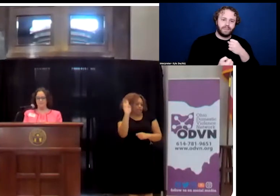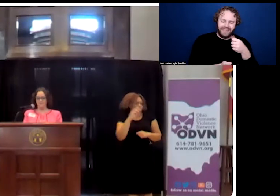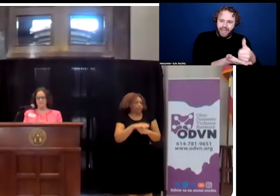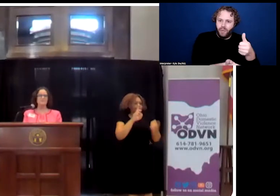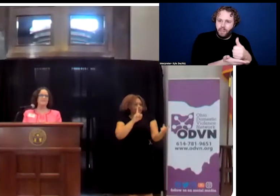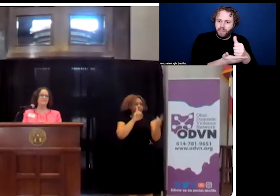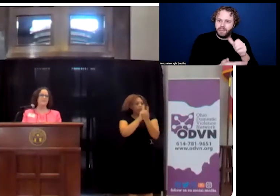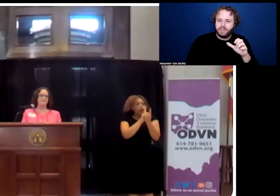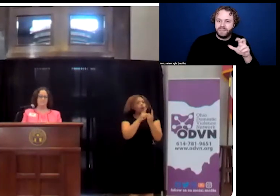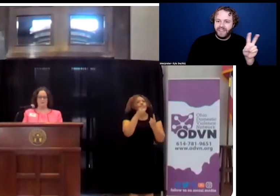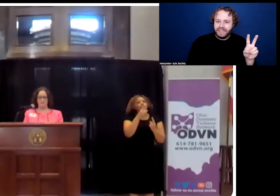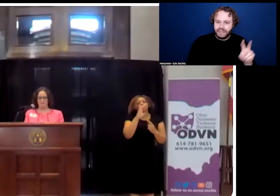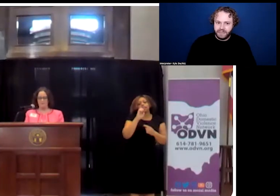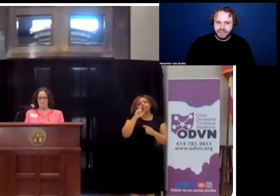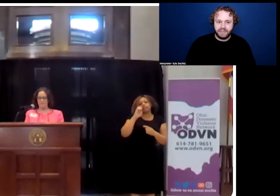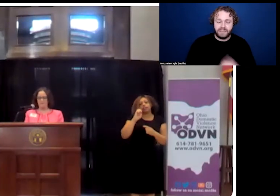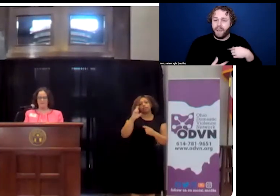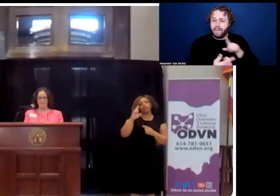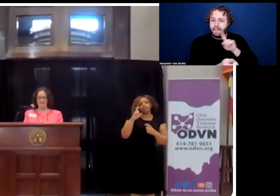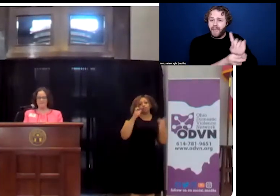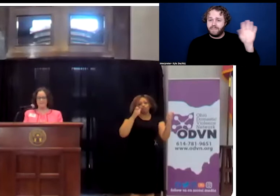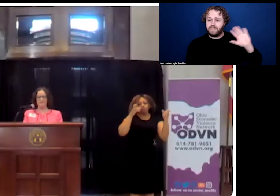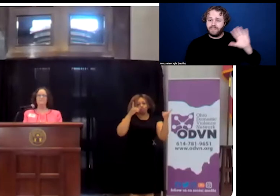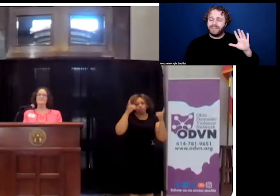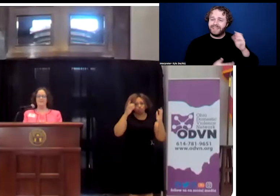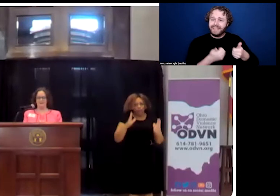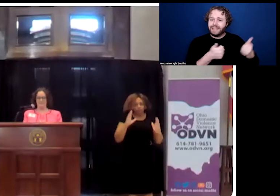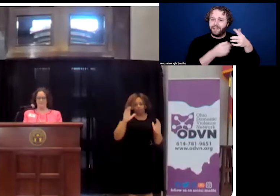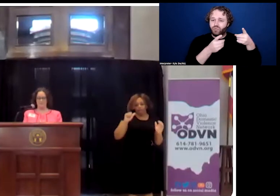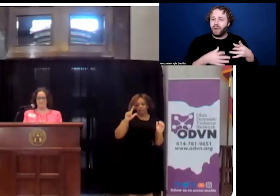when she was the executive director of the Alliance Area Domestic Violence Shelter.